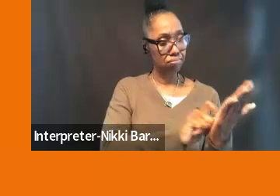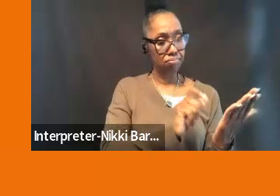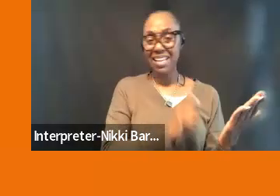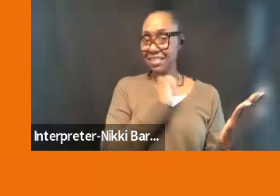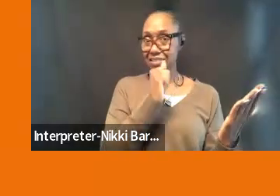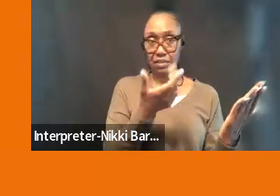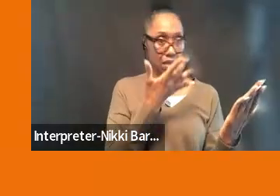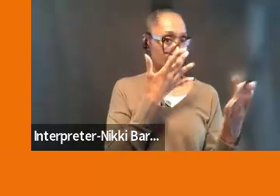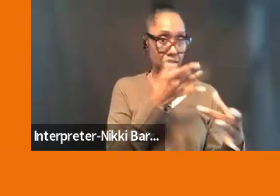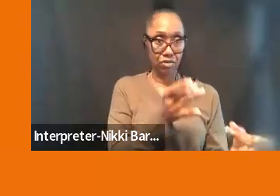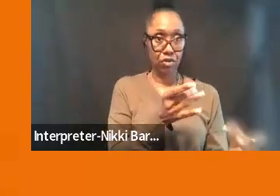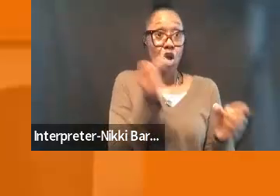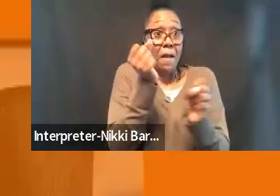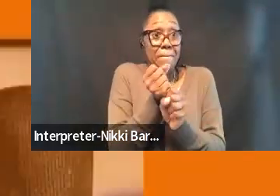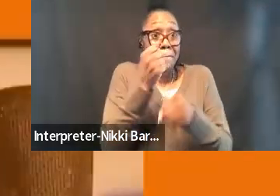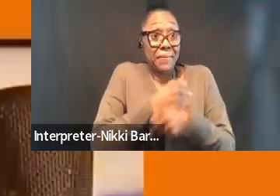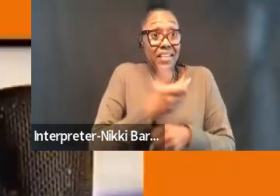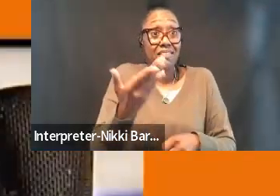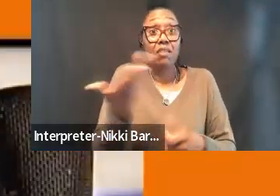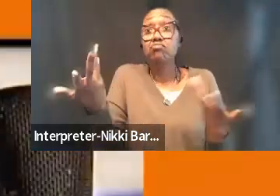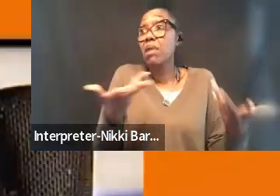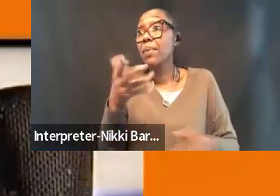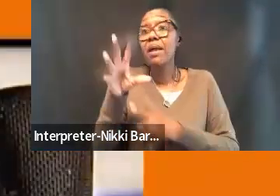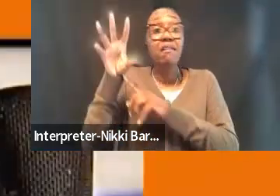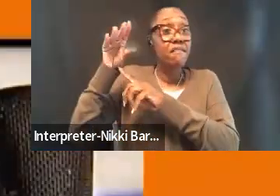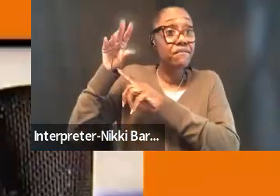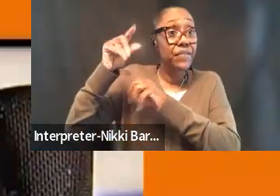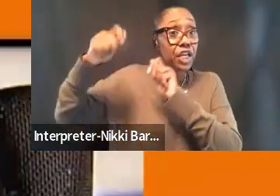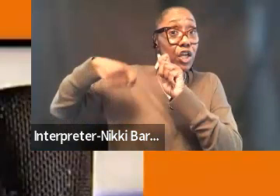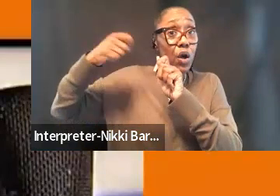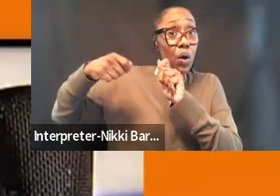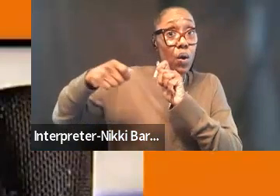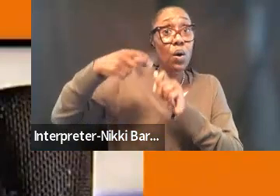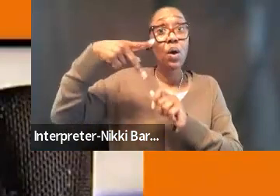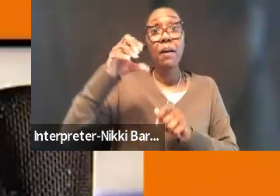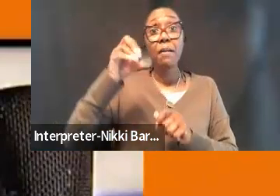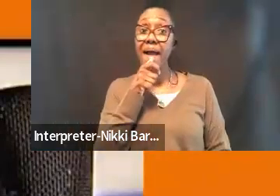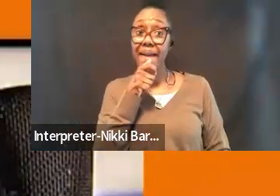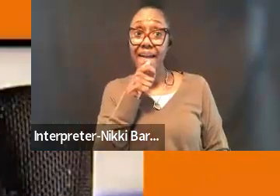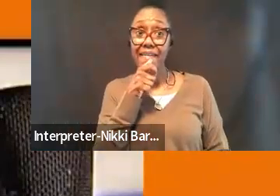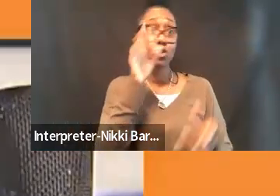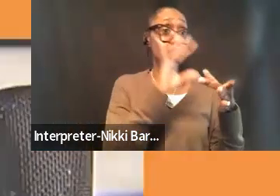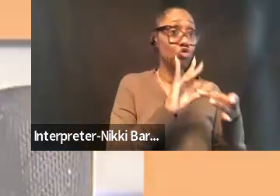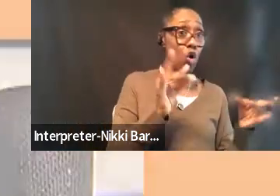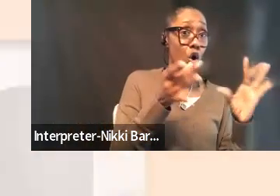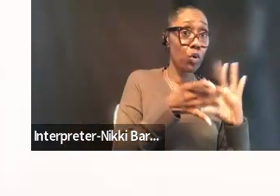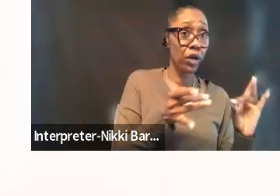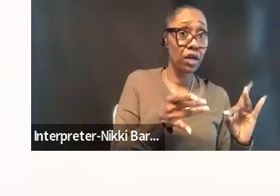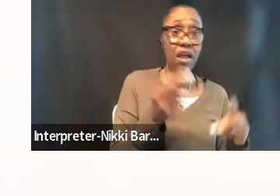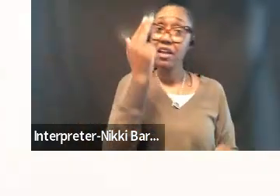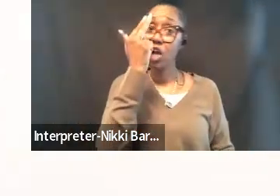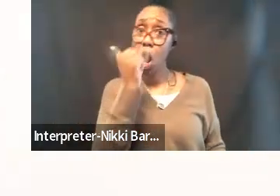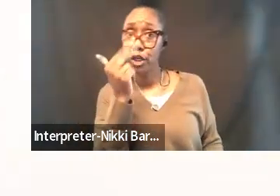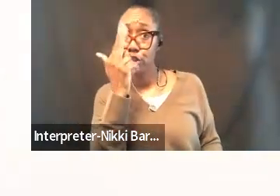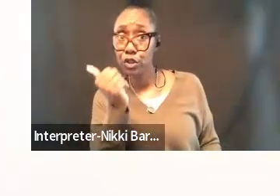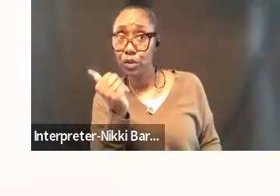Creating things, whether that be a video. Podcast story. Or anything else that will be seen in use by others is super fun.